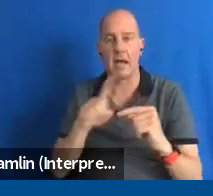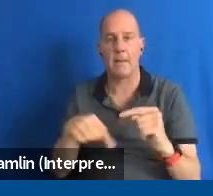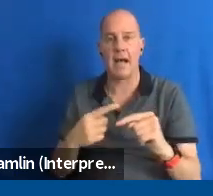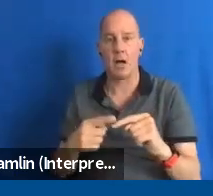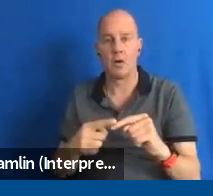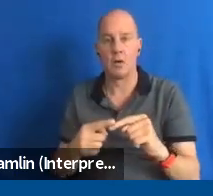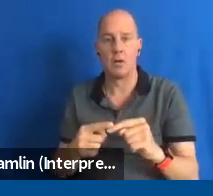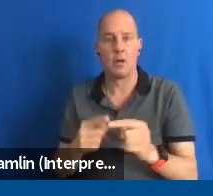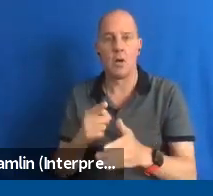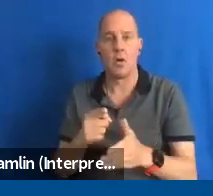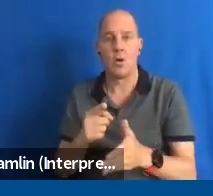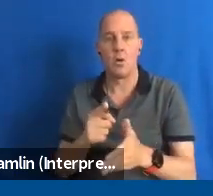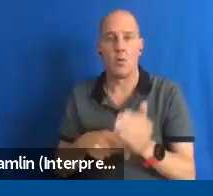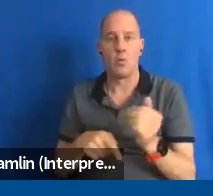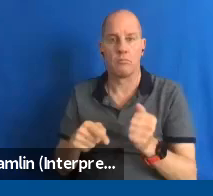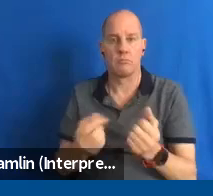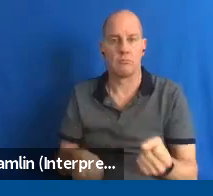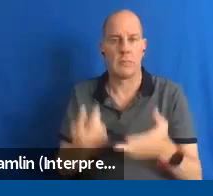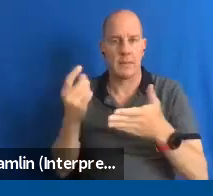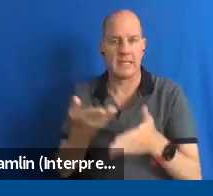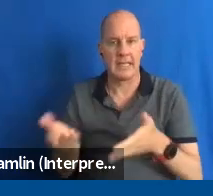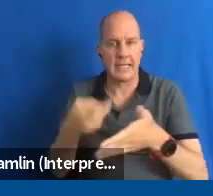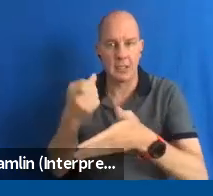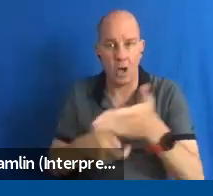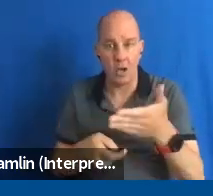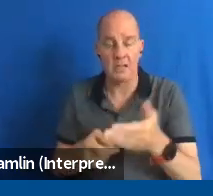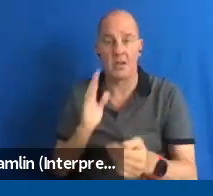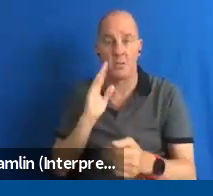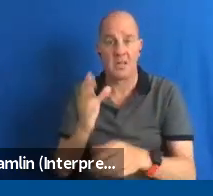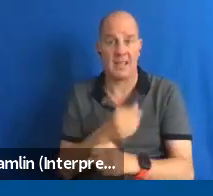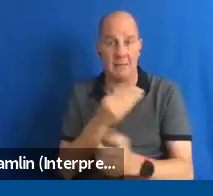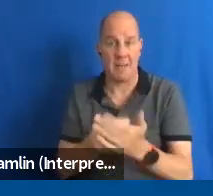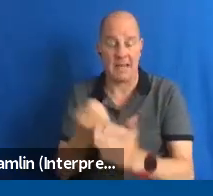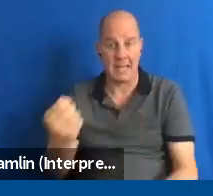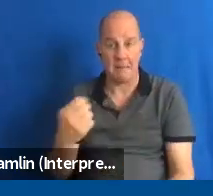what these costs are and whether they can be reimbursable through their states,